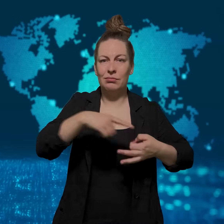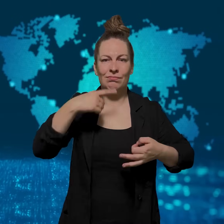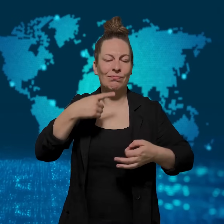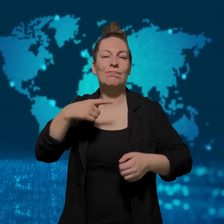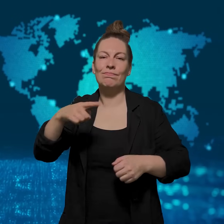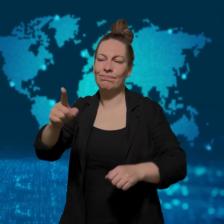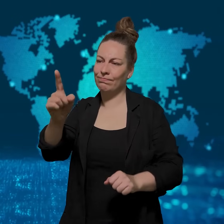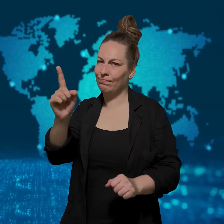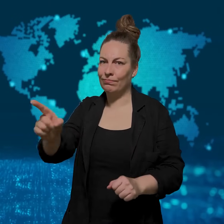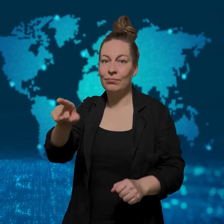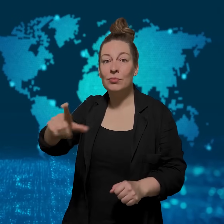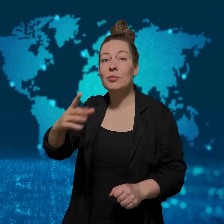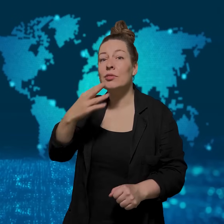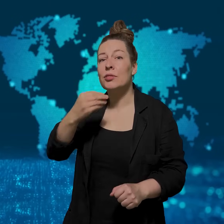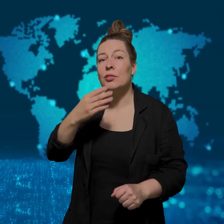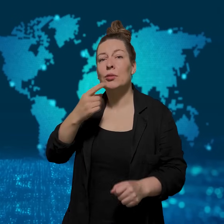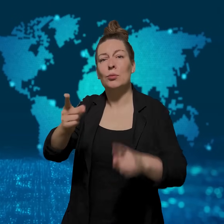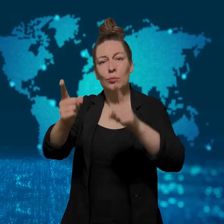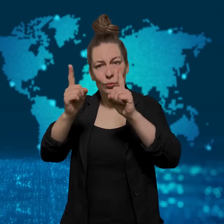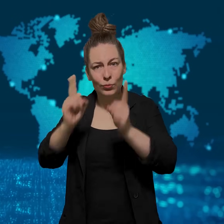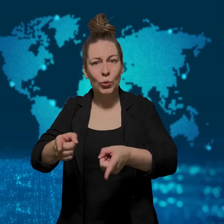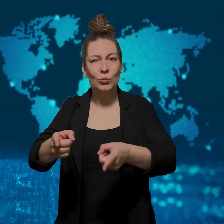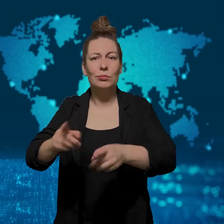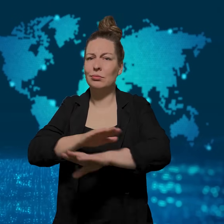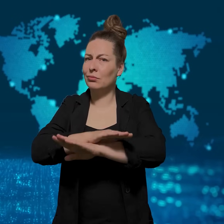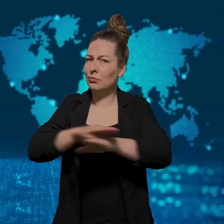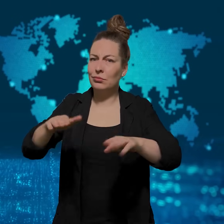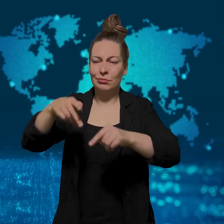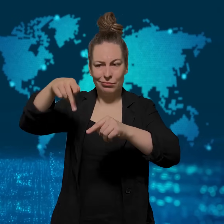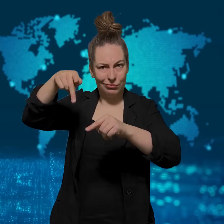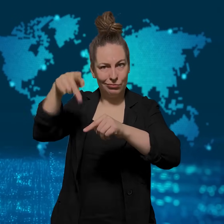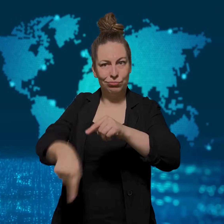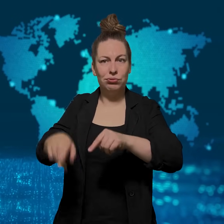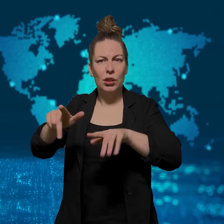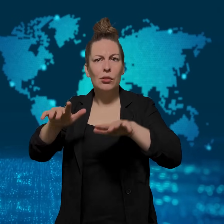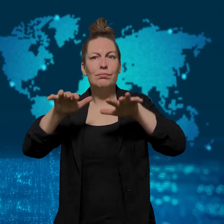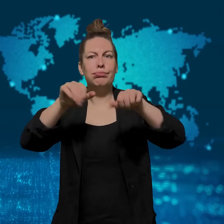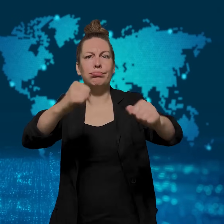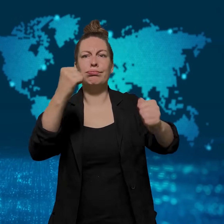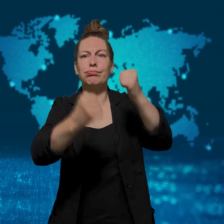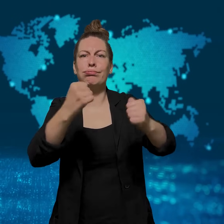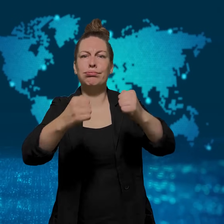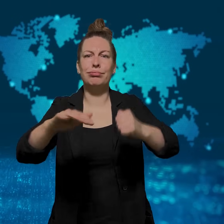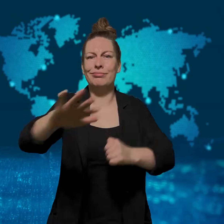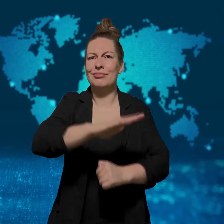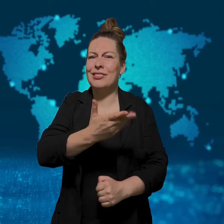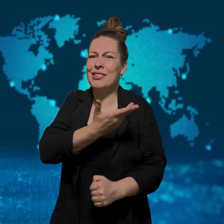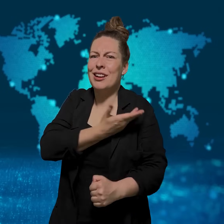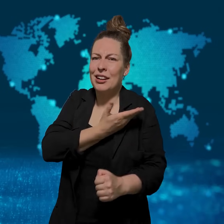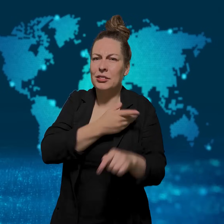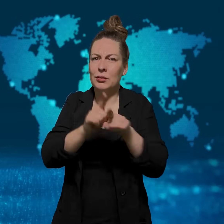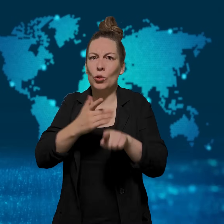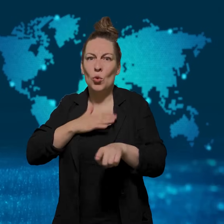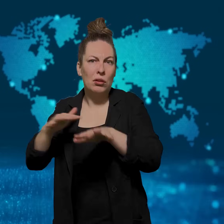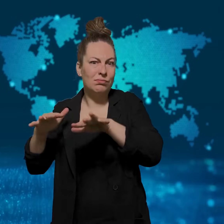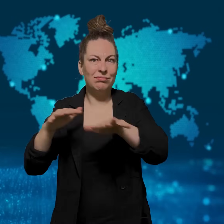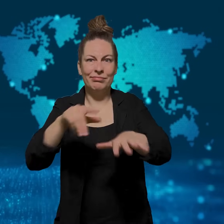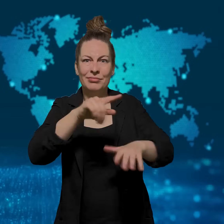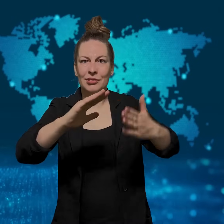stop any offensive on the city of Rafah which could bring about